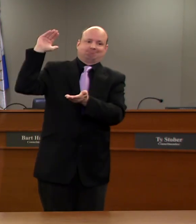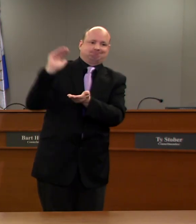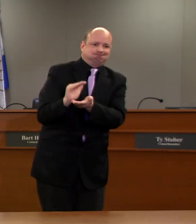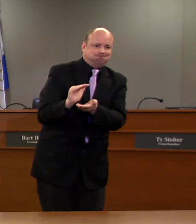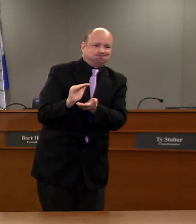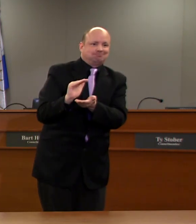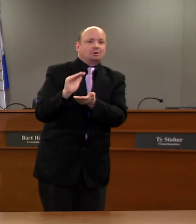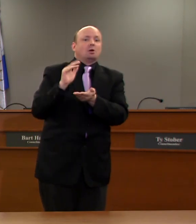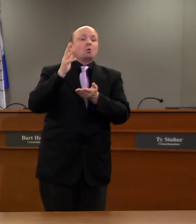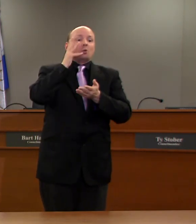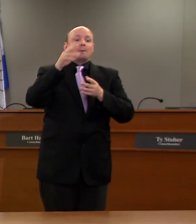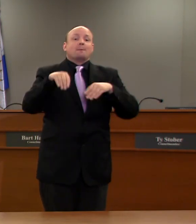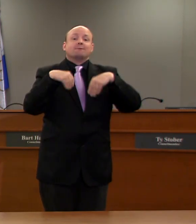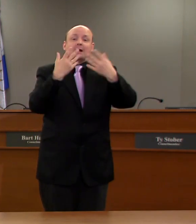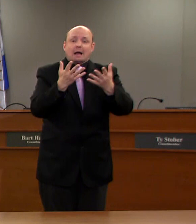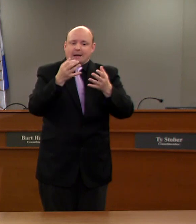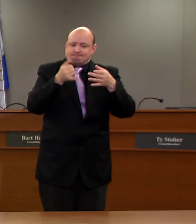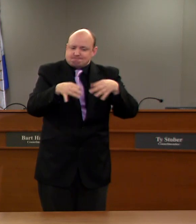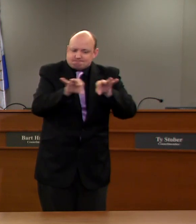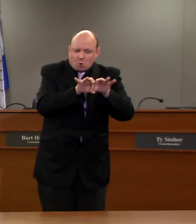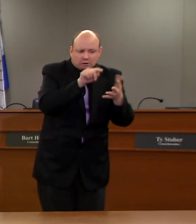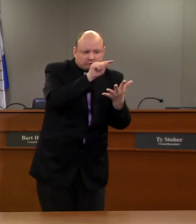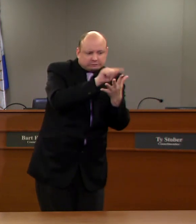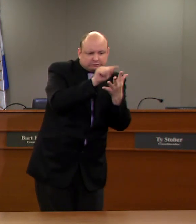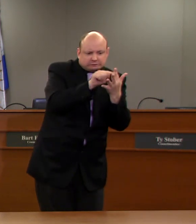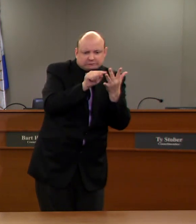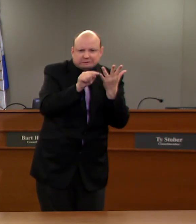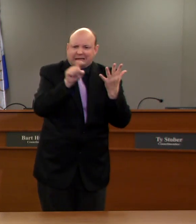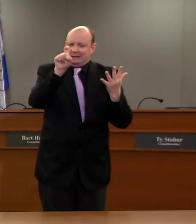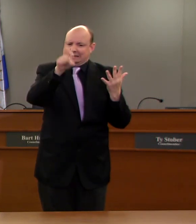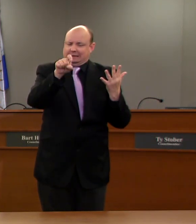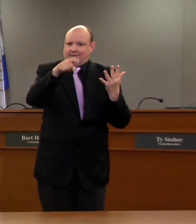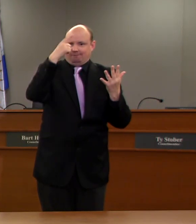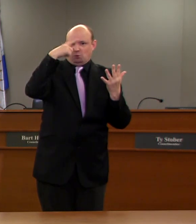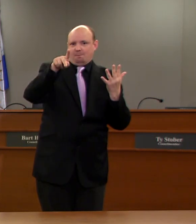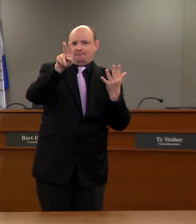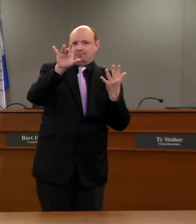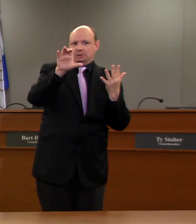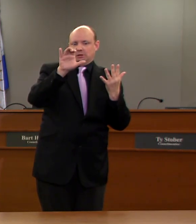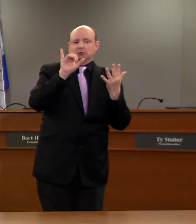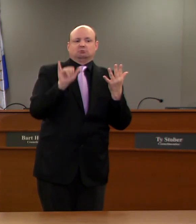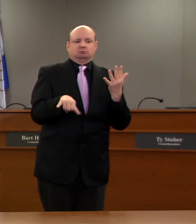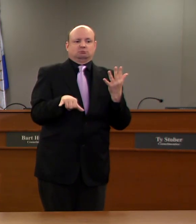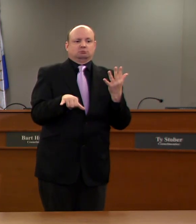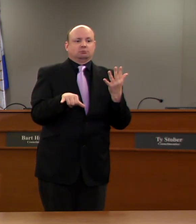compliance with the Governor's Stay at Home order. They've establish rotating